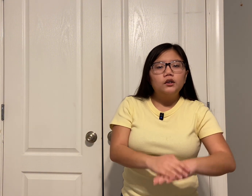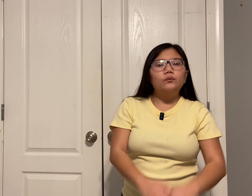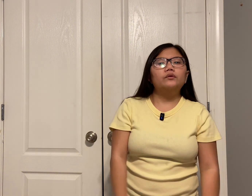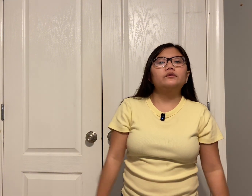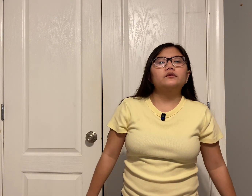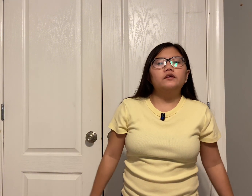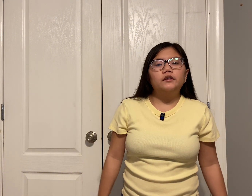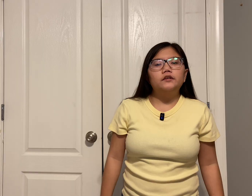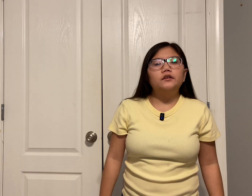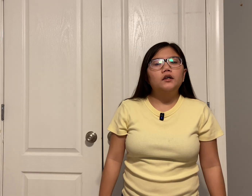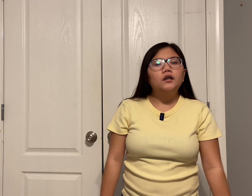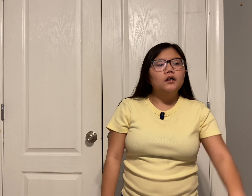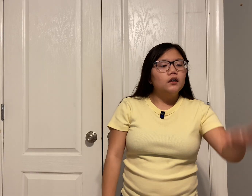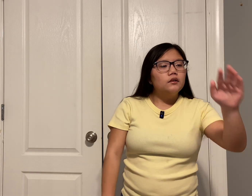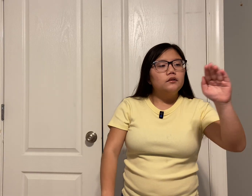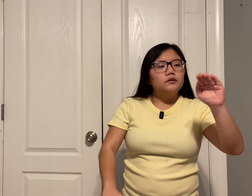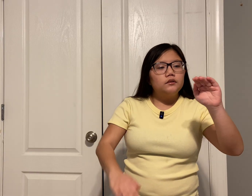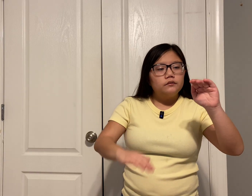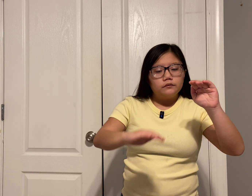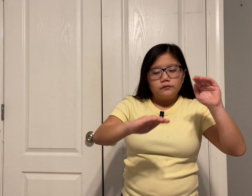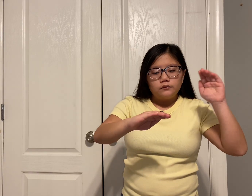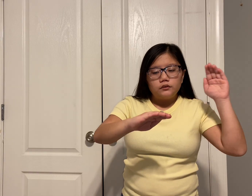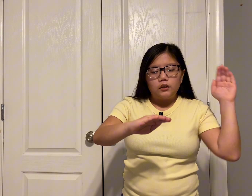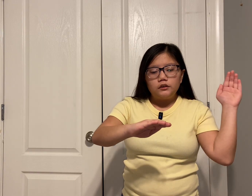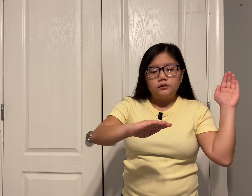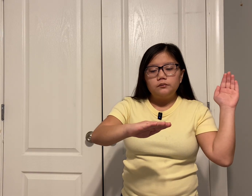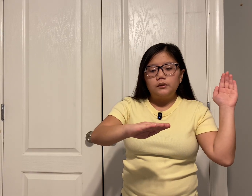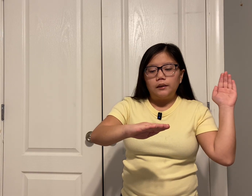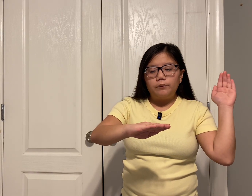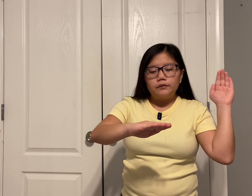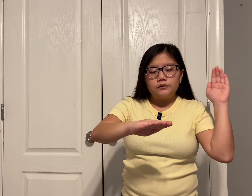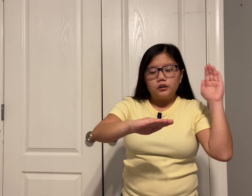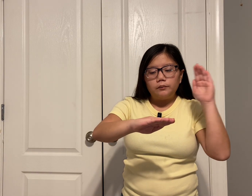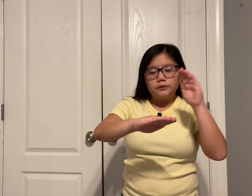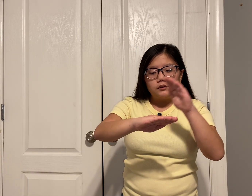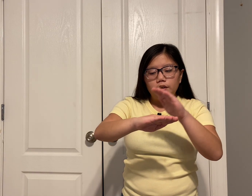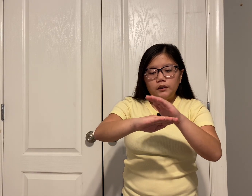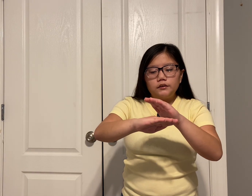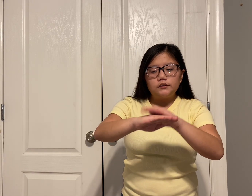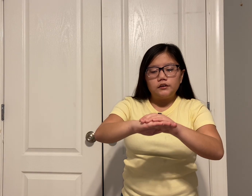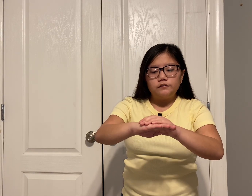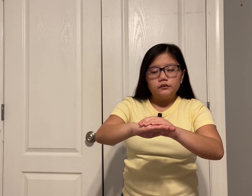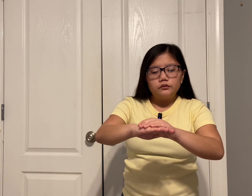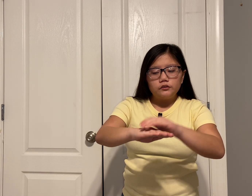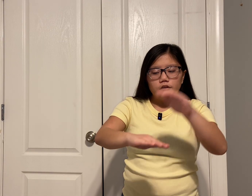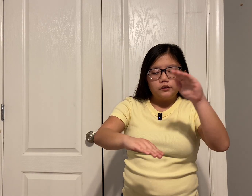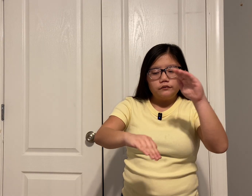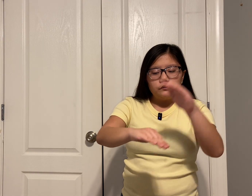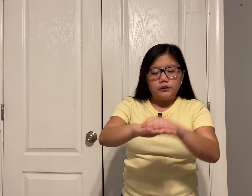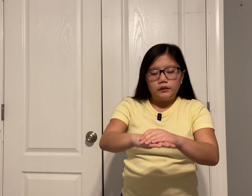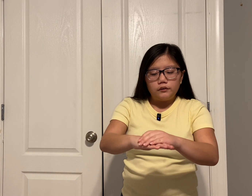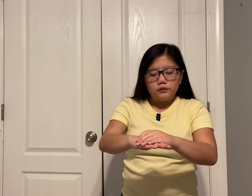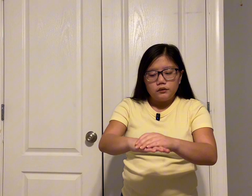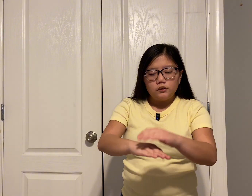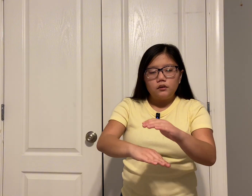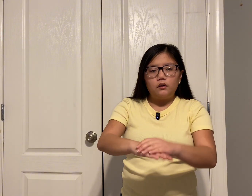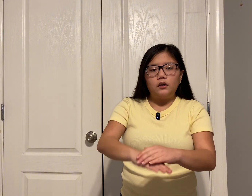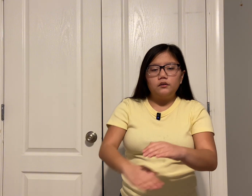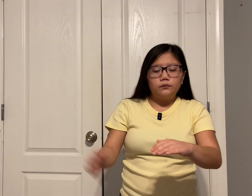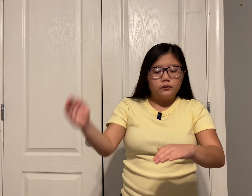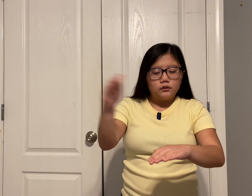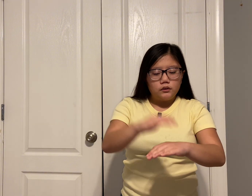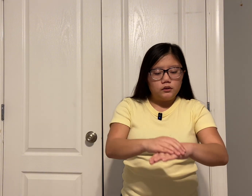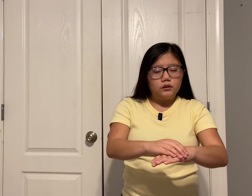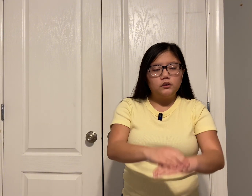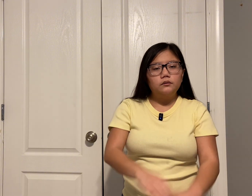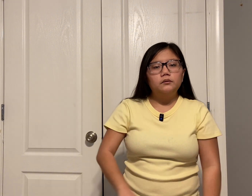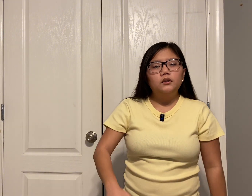or if you're left handed the top-you tap the top of the hand/fingers of your right hand, on or on.